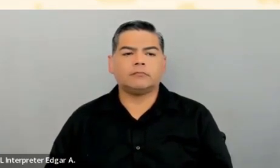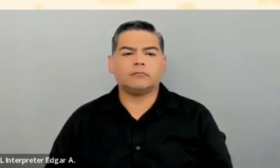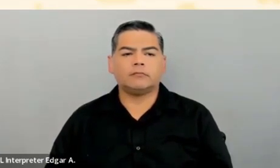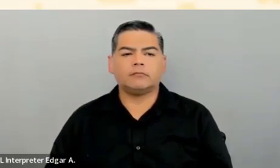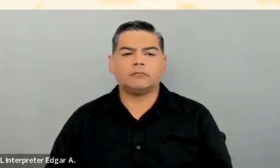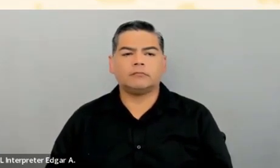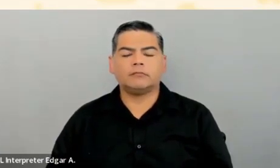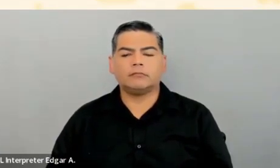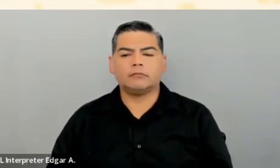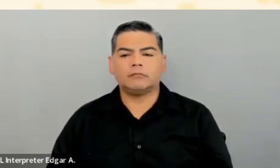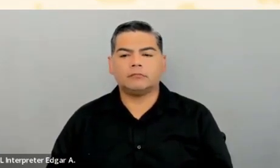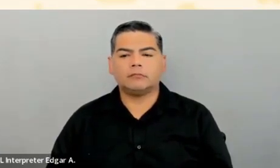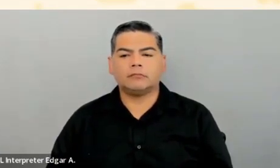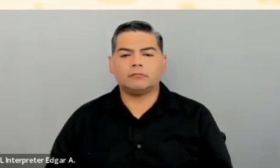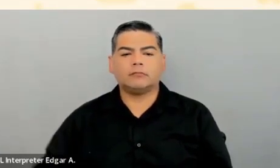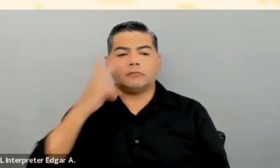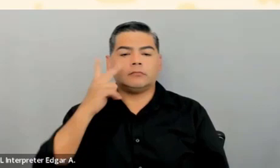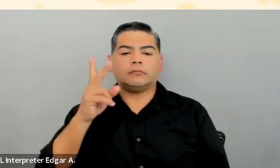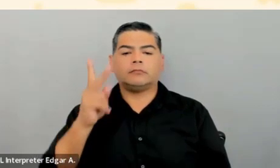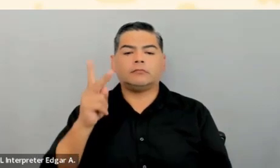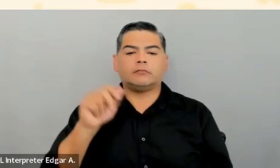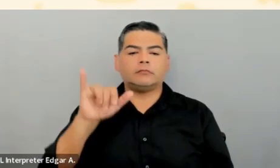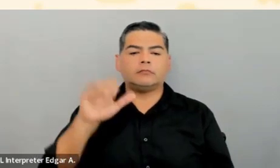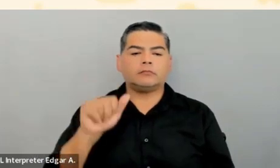As you can see, I added fine. So now we are going to take it over to AX.